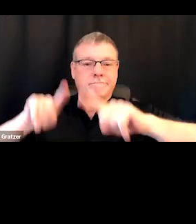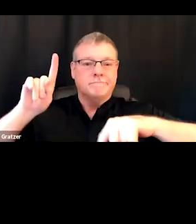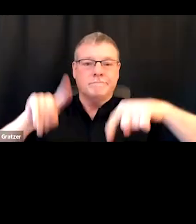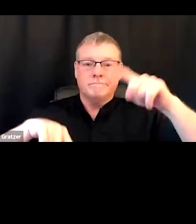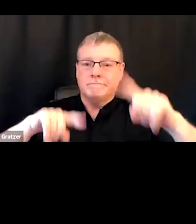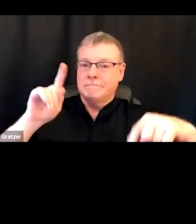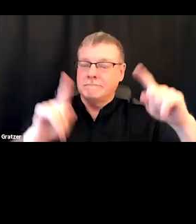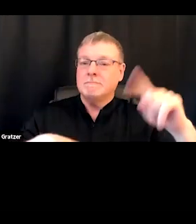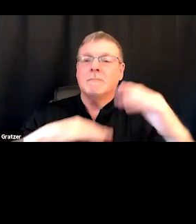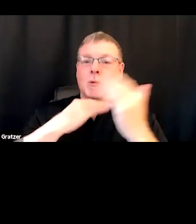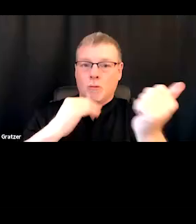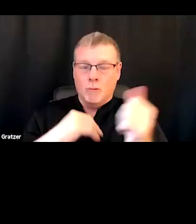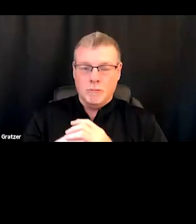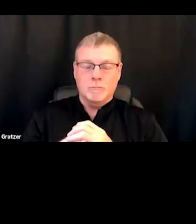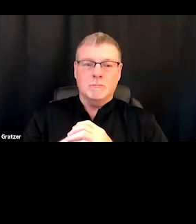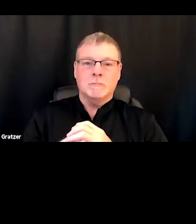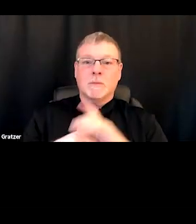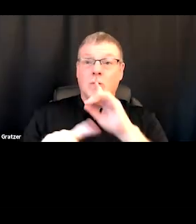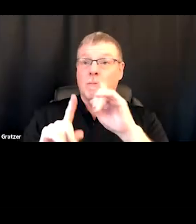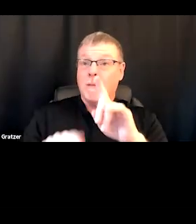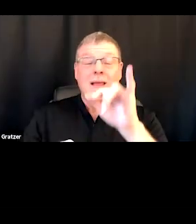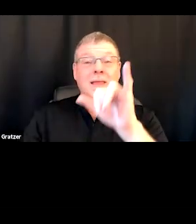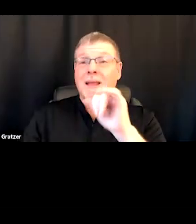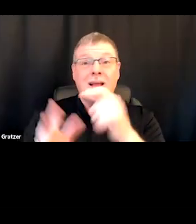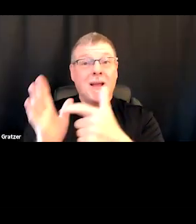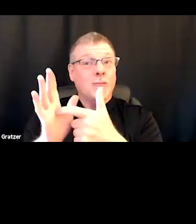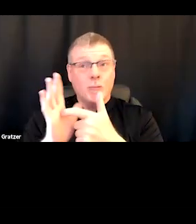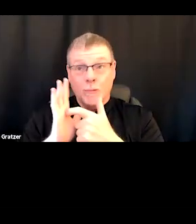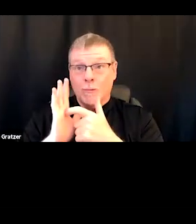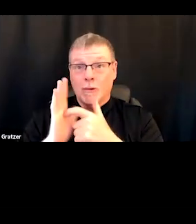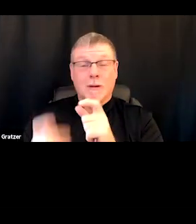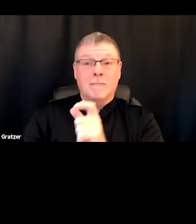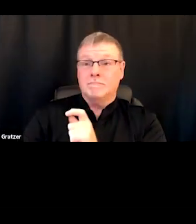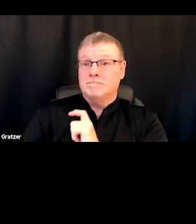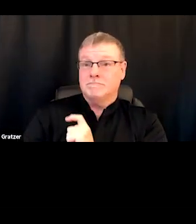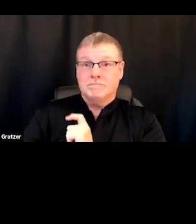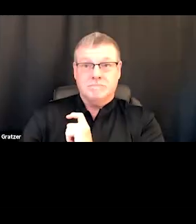that they were responding to that did not necessarily require a law enforcement presence.